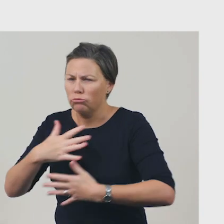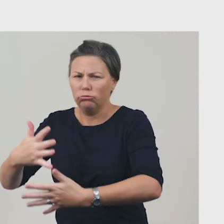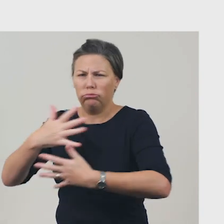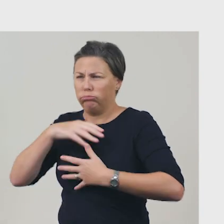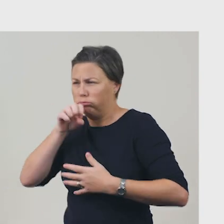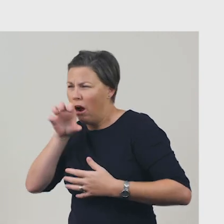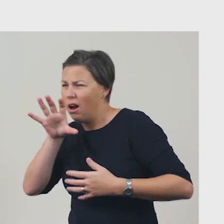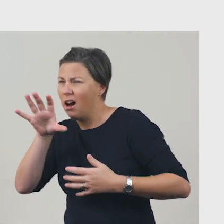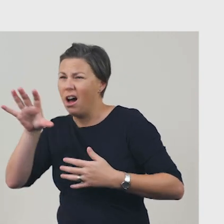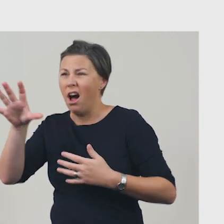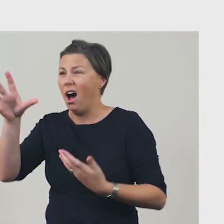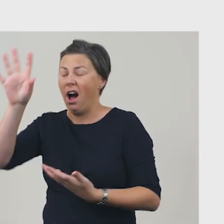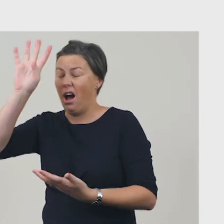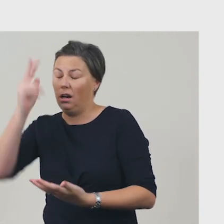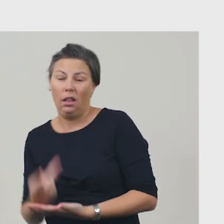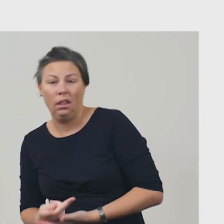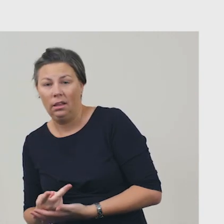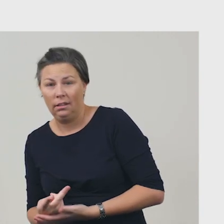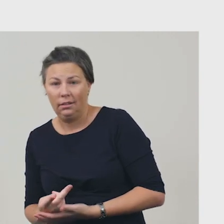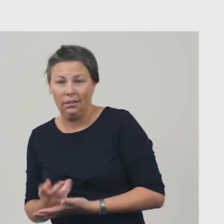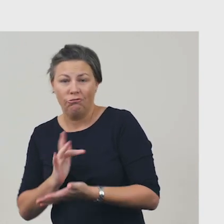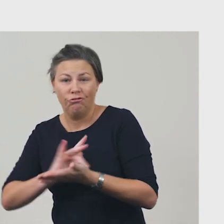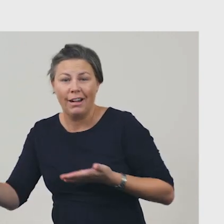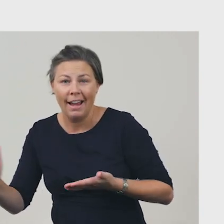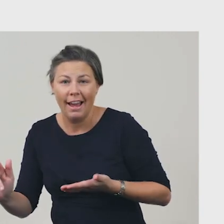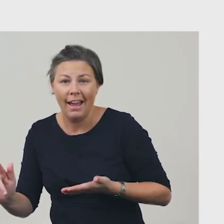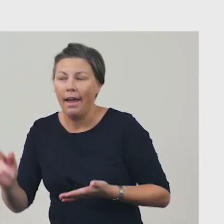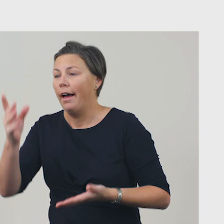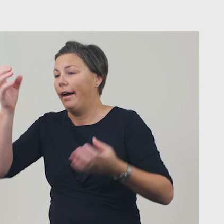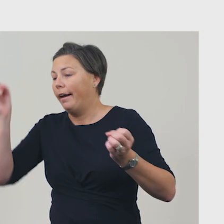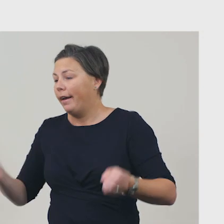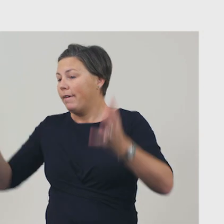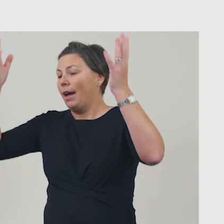but he puffed so hard he fainted. He gave up and went away.